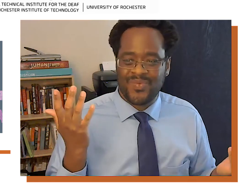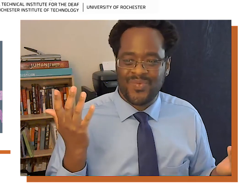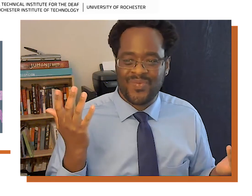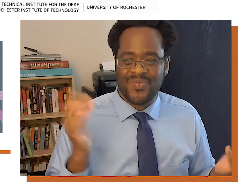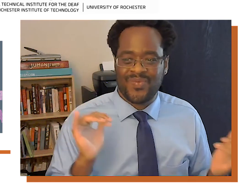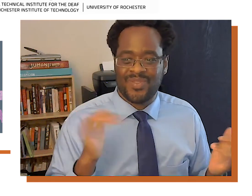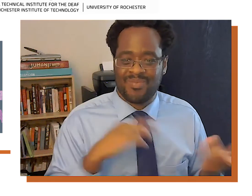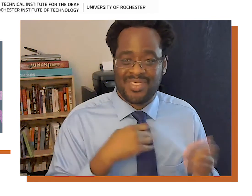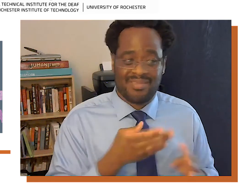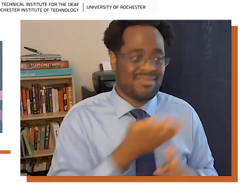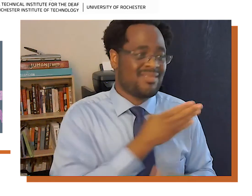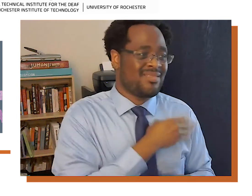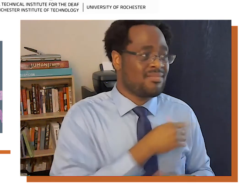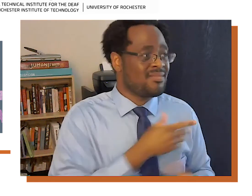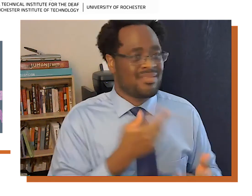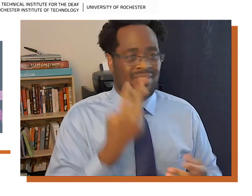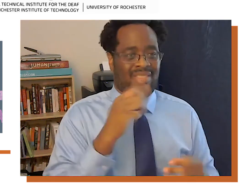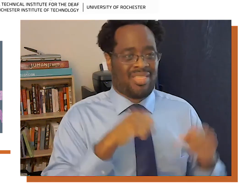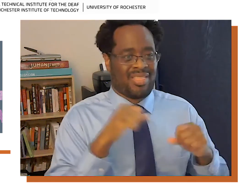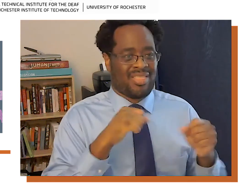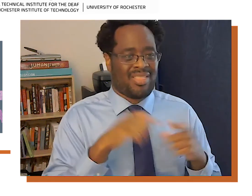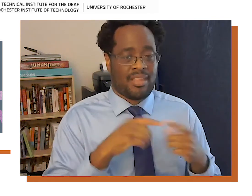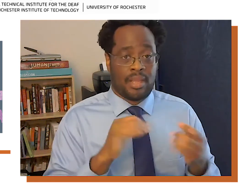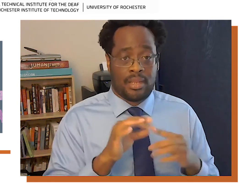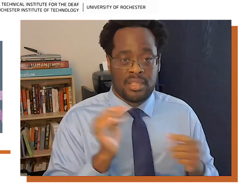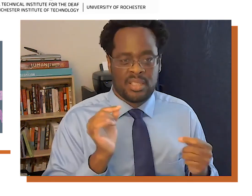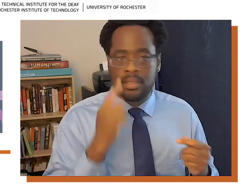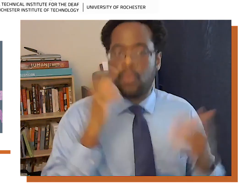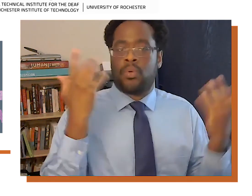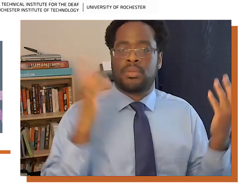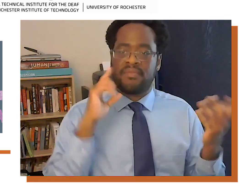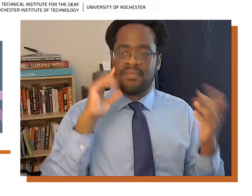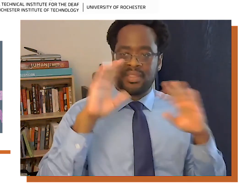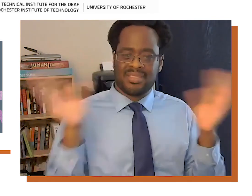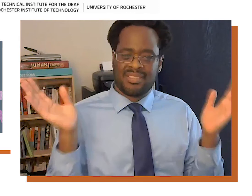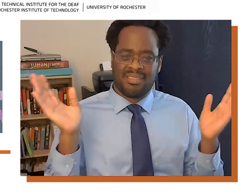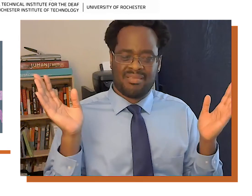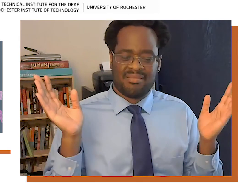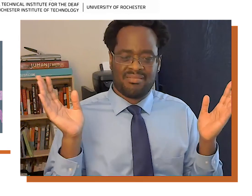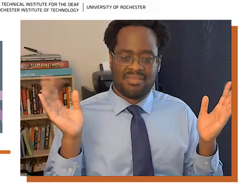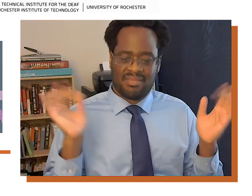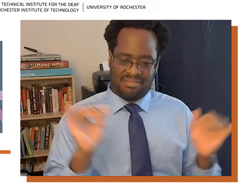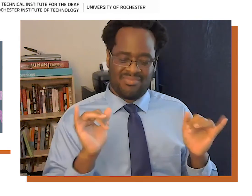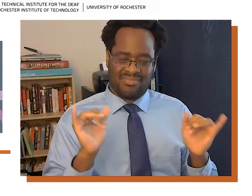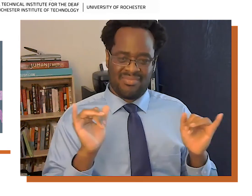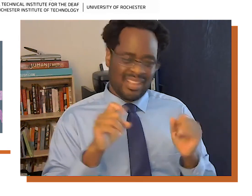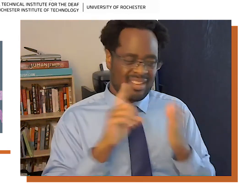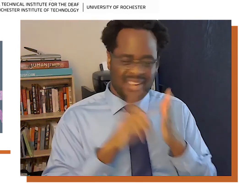I'm like, "Wait. That?" so all this time, all I had to do was crinkle my nose a little bit and I would be Deaf?